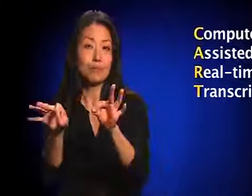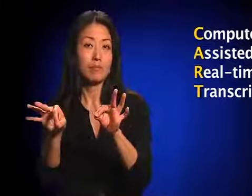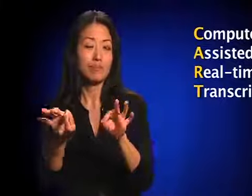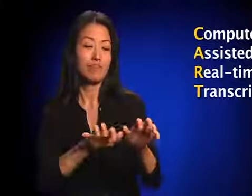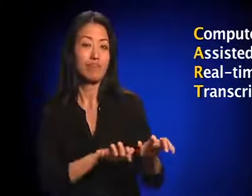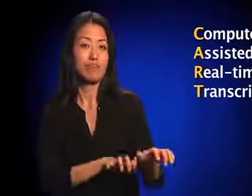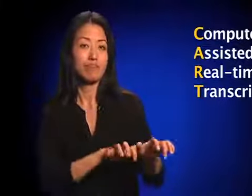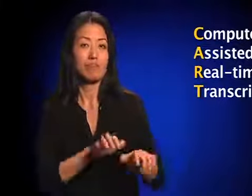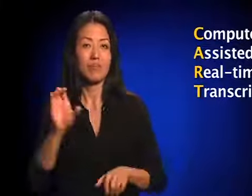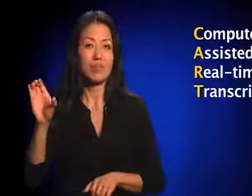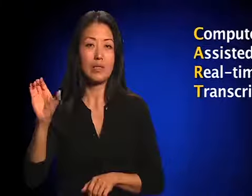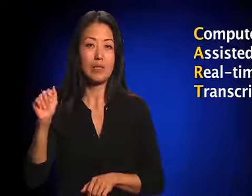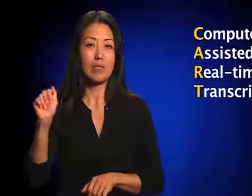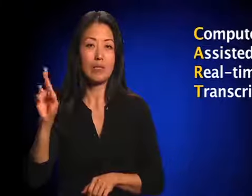computer assisted real-time transcription captioning or CART.